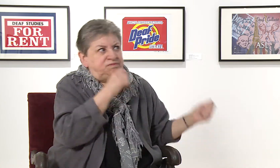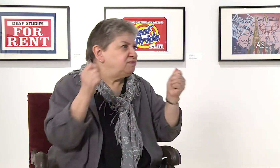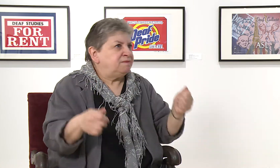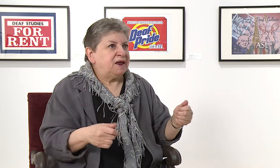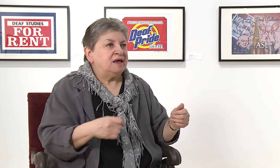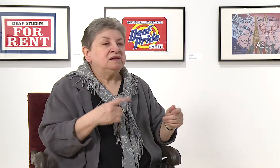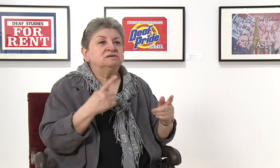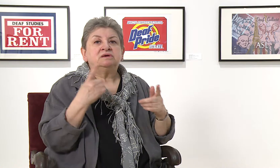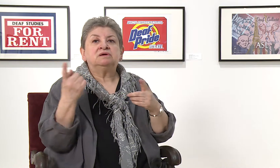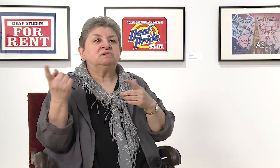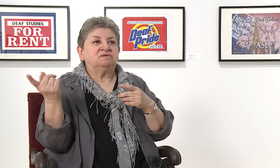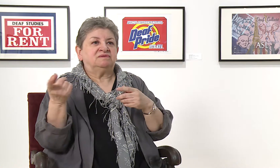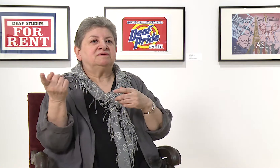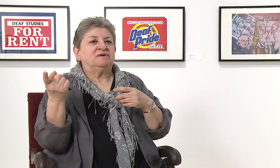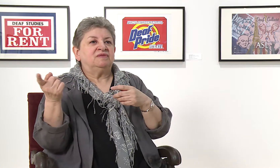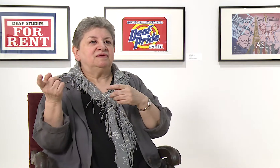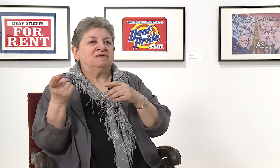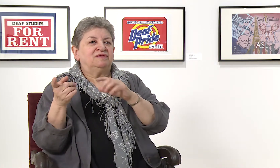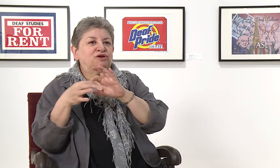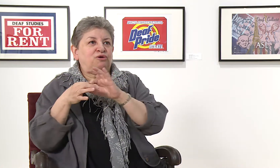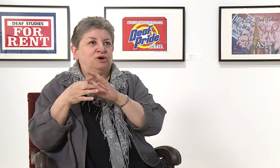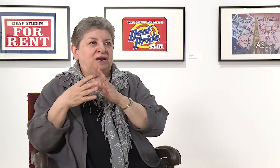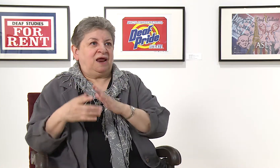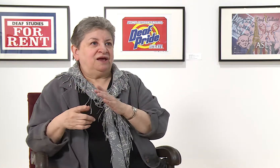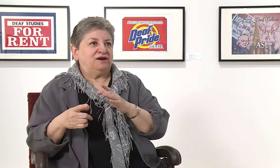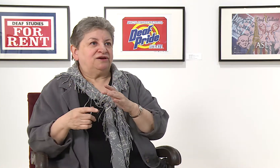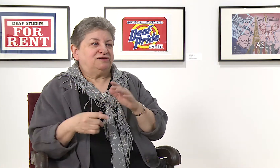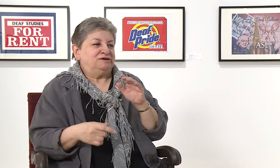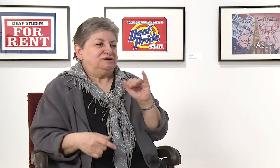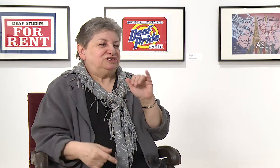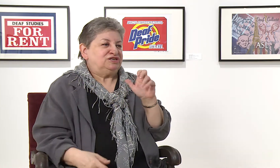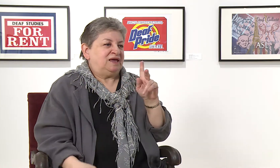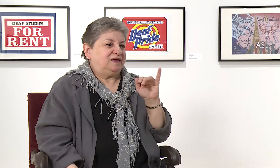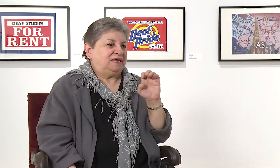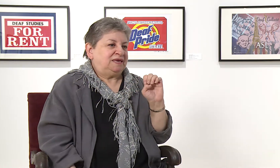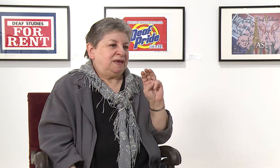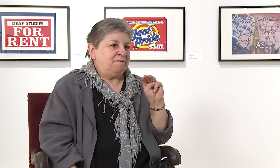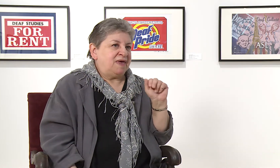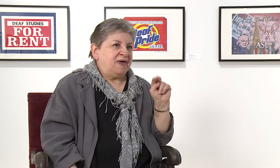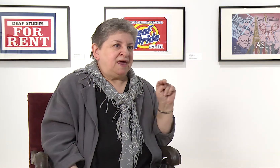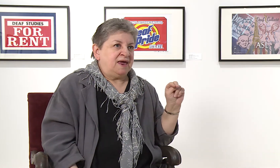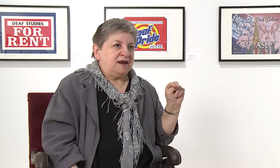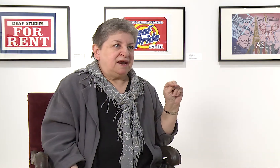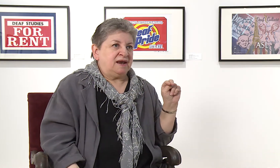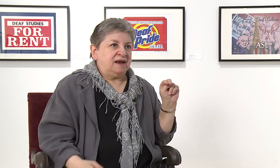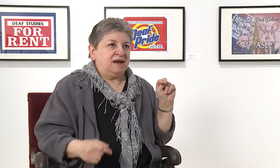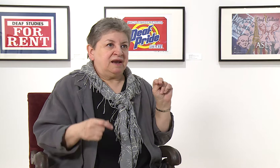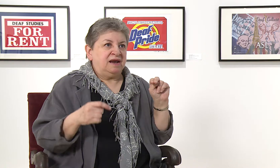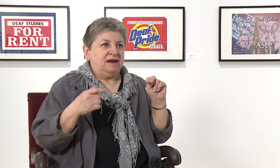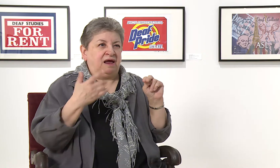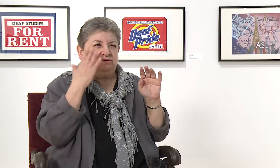I was so upset. I wanted them to put them back. The coordinator, Jackie Mann--